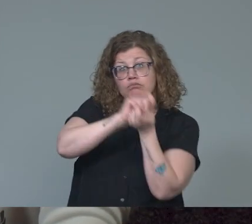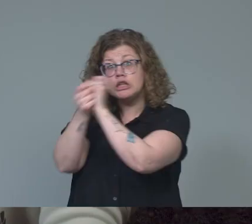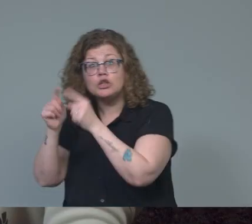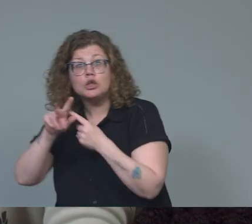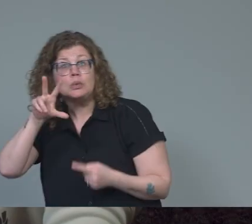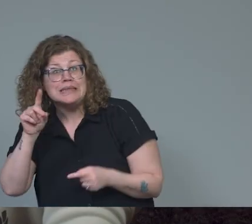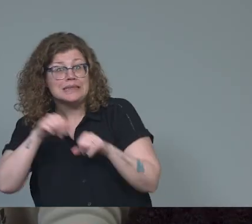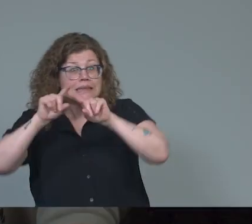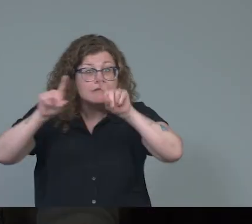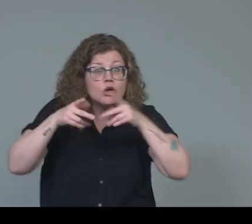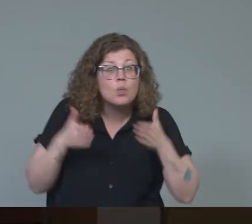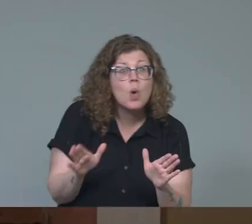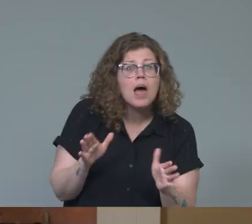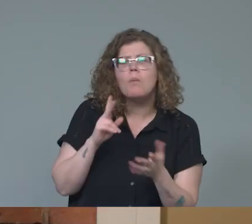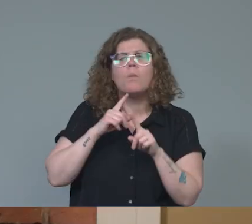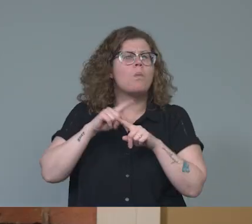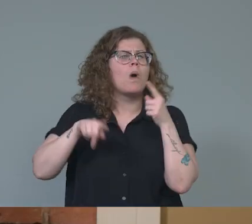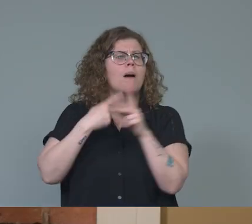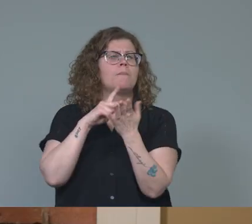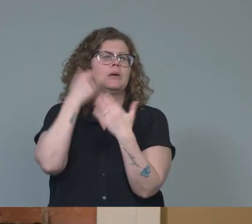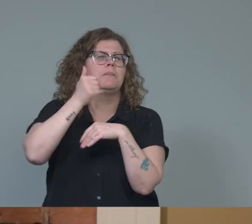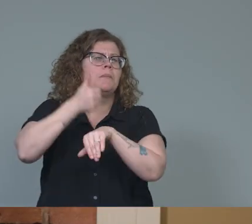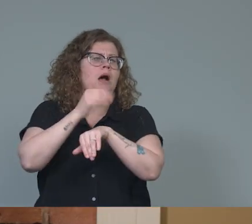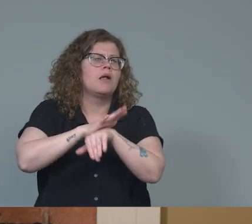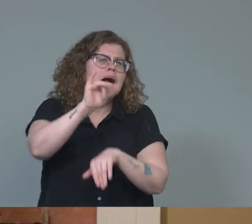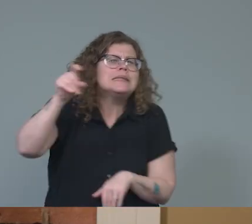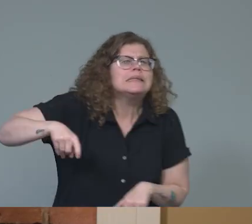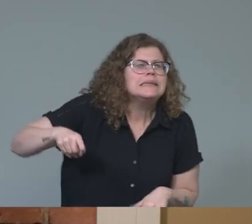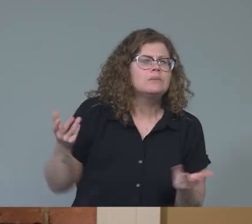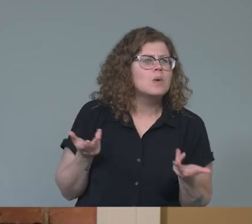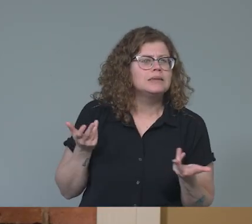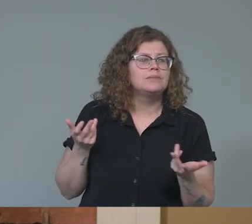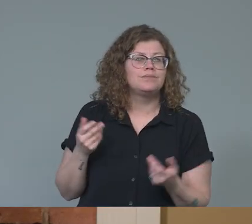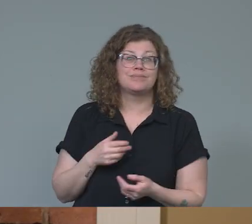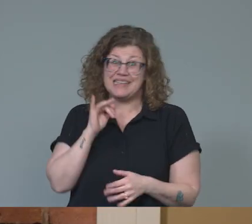Very pretty much that's what it is. So this project used community engagement